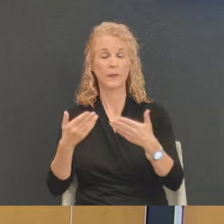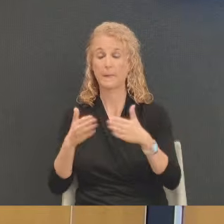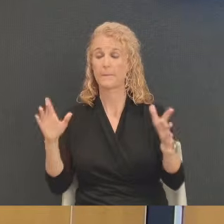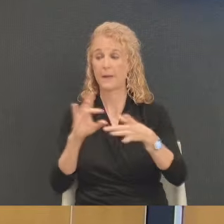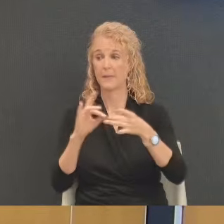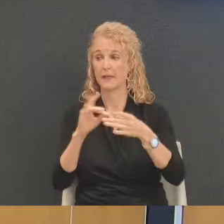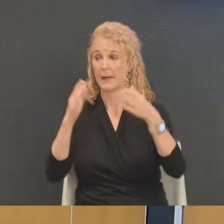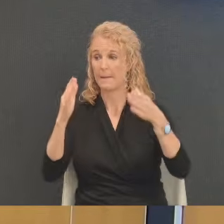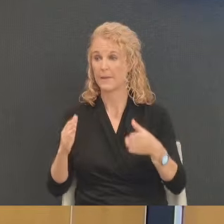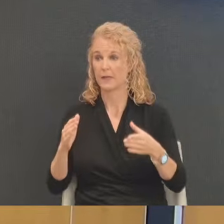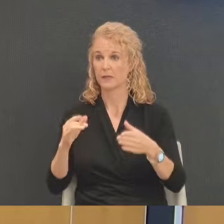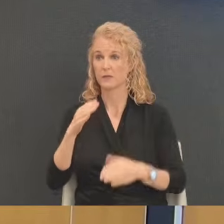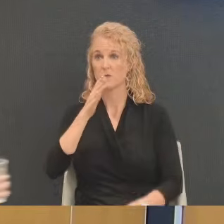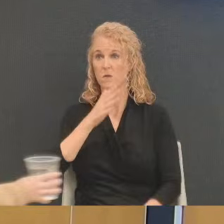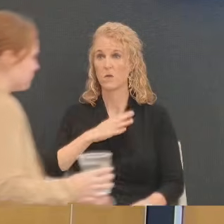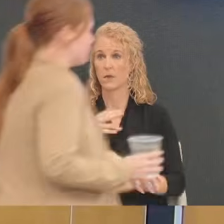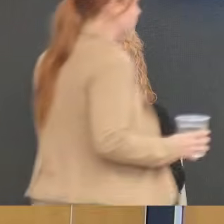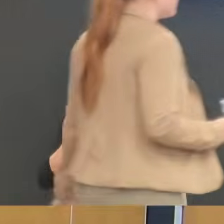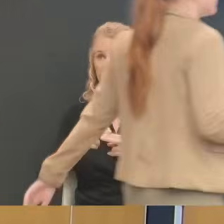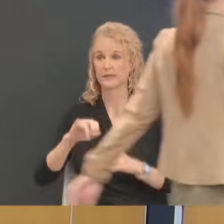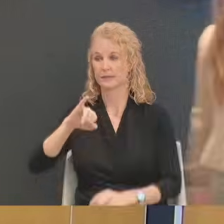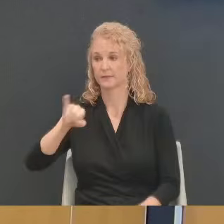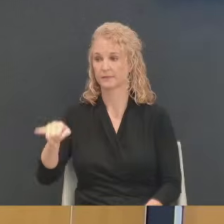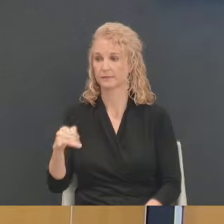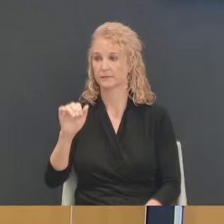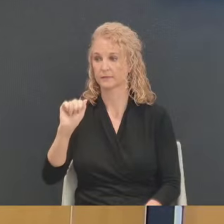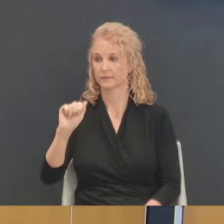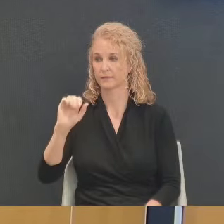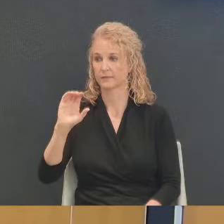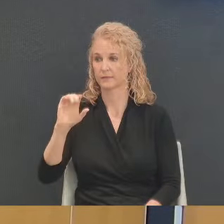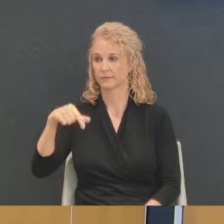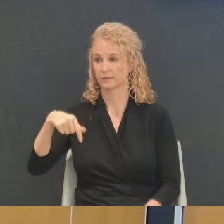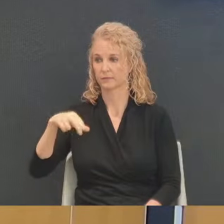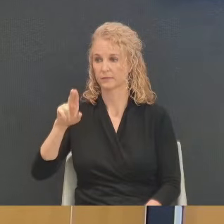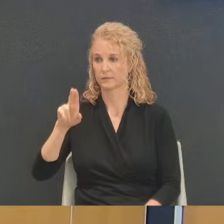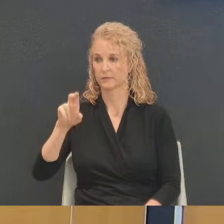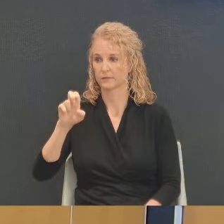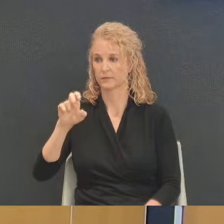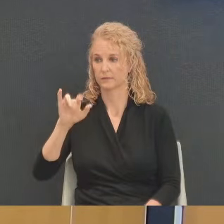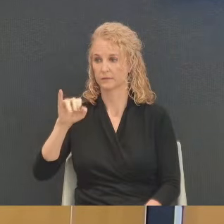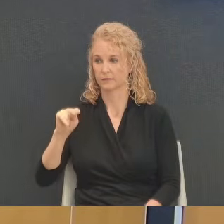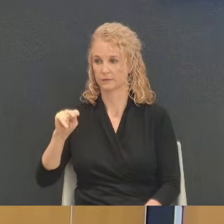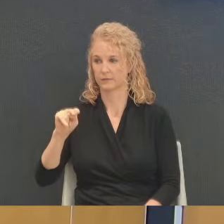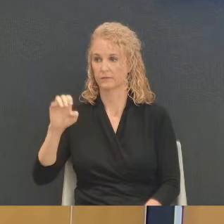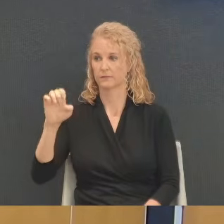is Jacqueline Edmonson. If you could please come forward. You have two minutes. Thank you. Thank